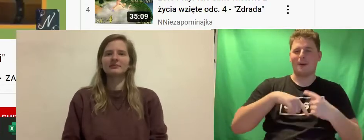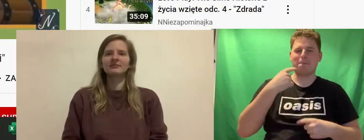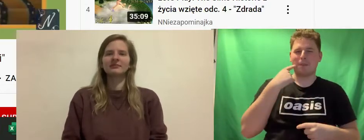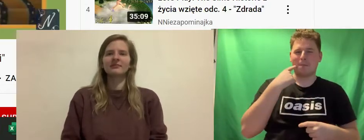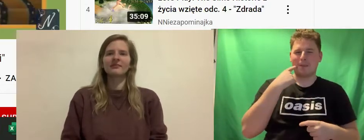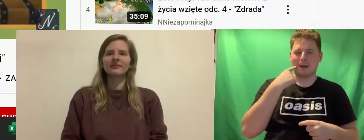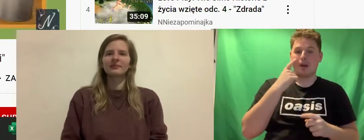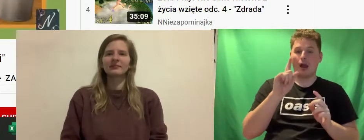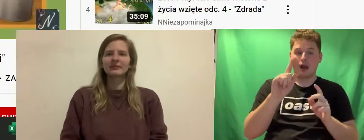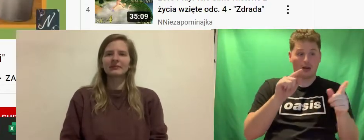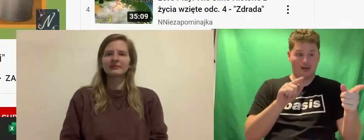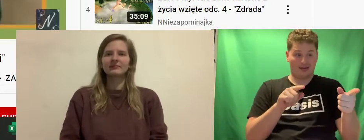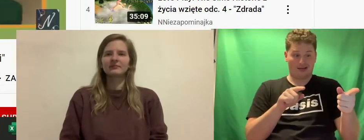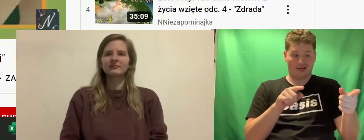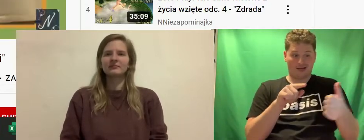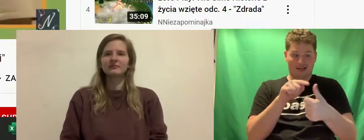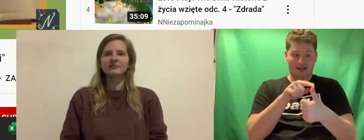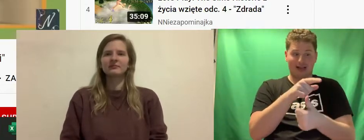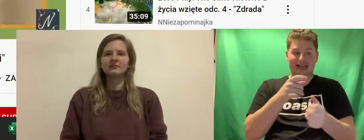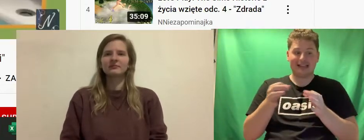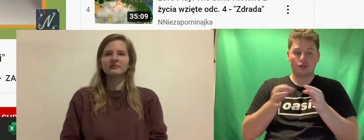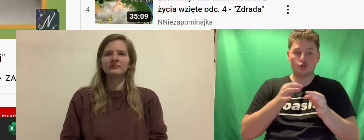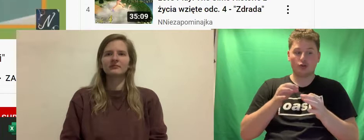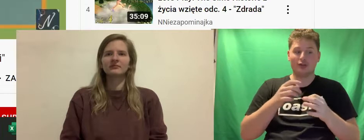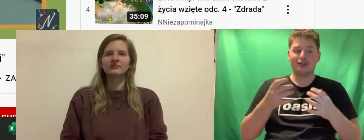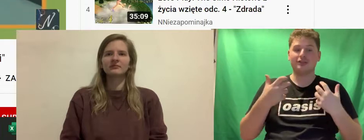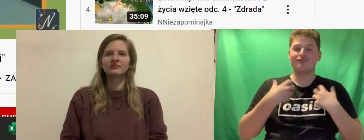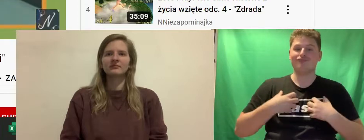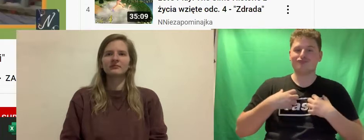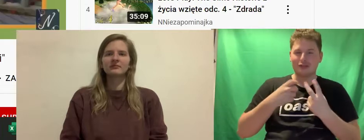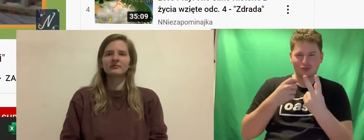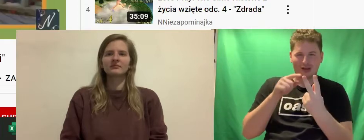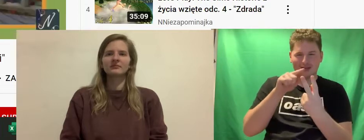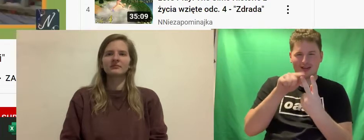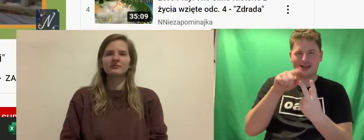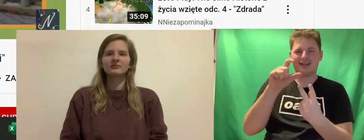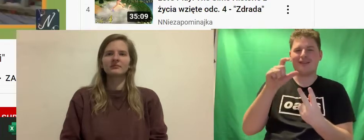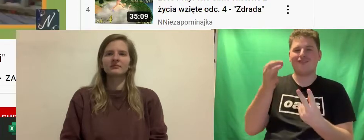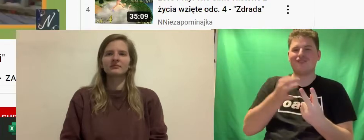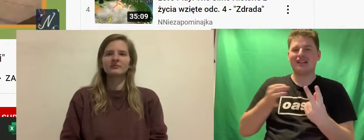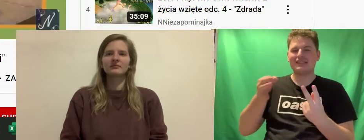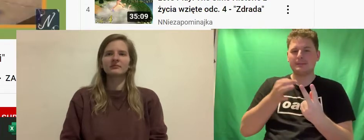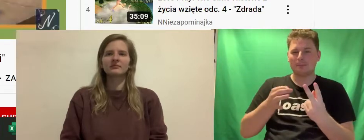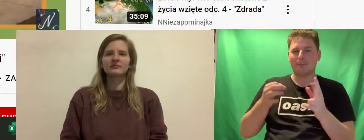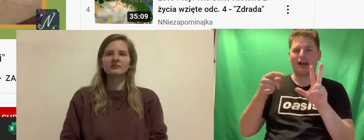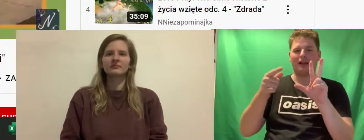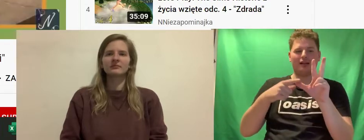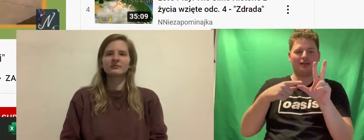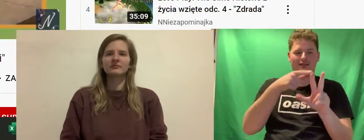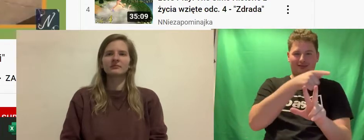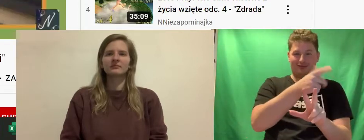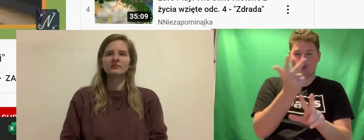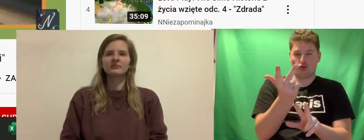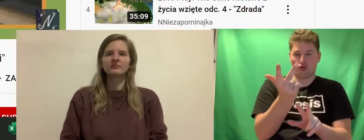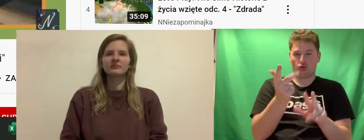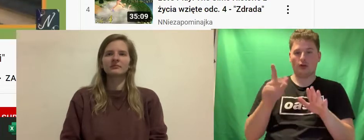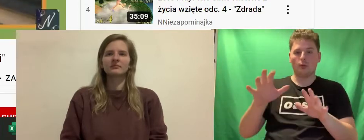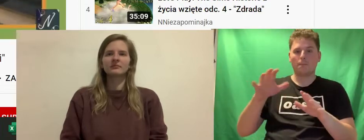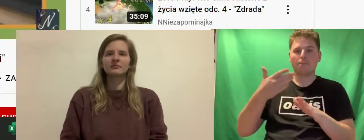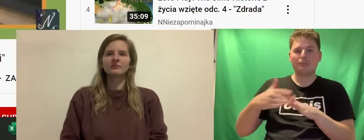A: and the Sims stories "Life", "Animals" and "Island" are ending, completing missions and etc ..